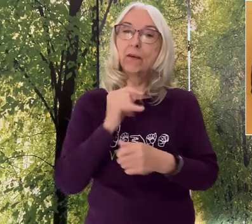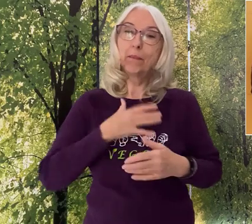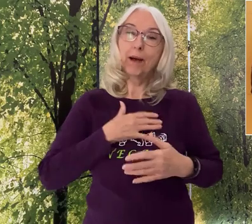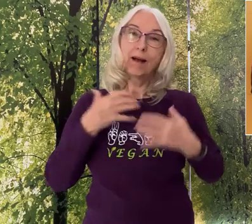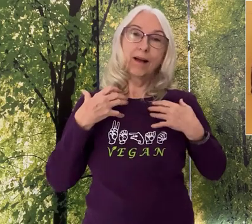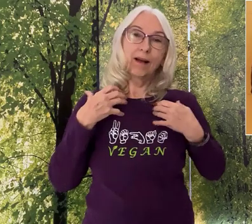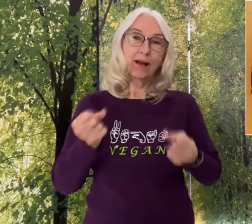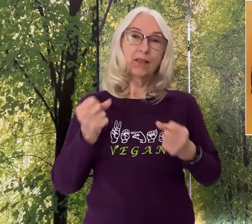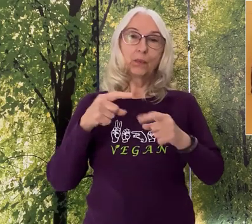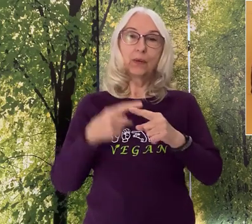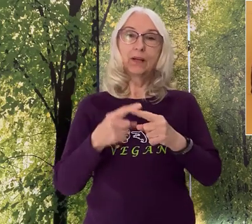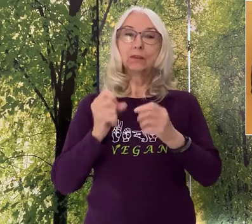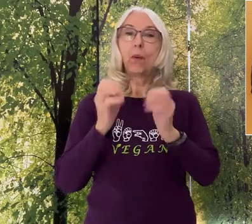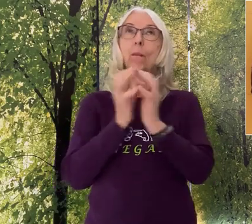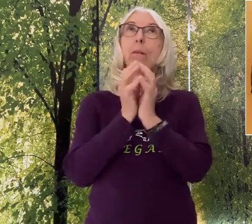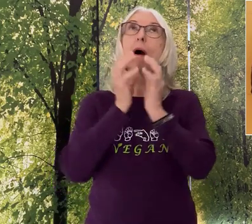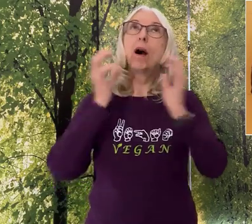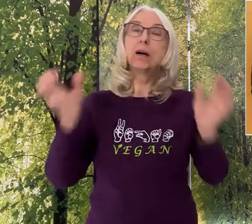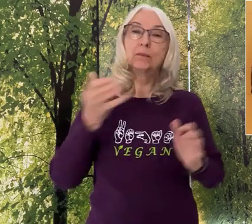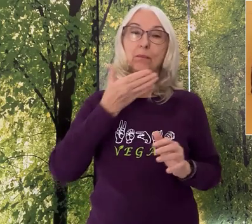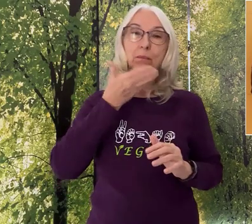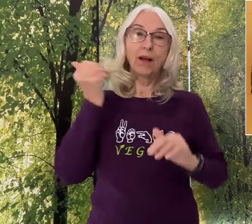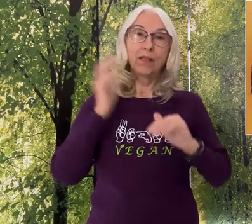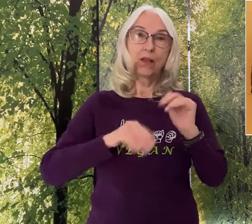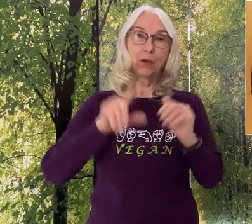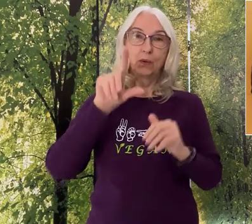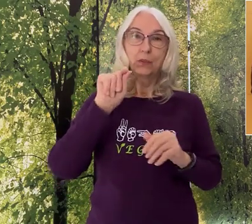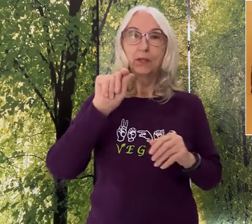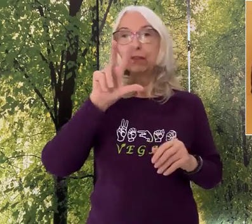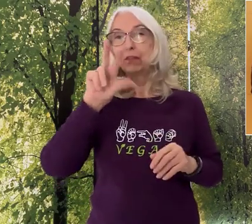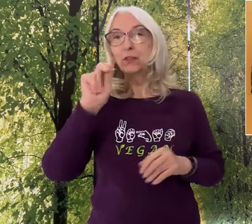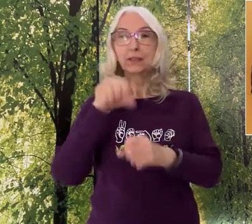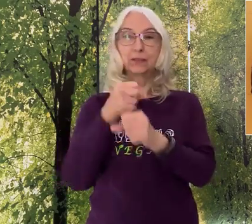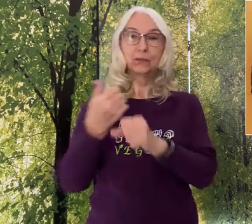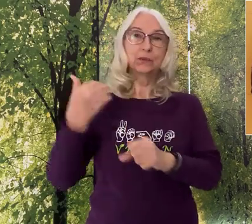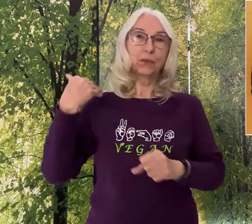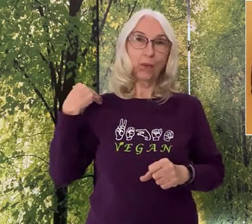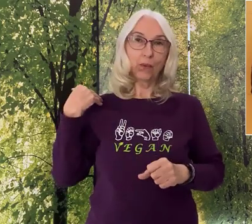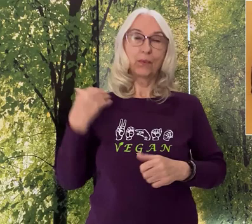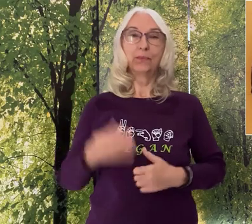My health and weight are much better than 20 or 30 years ago.